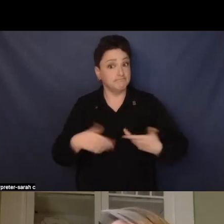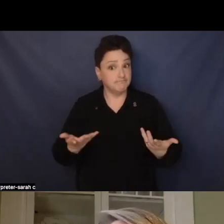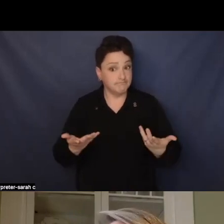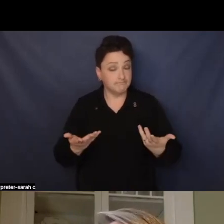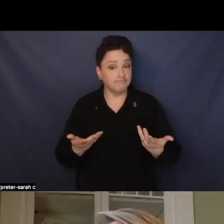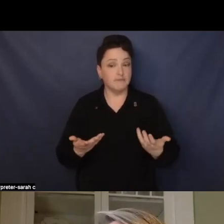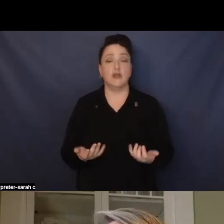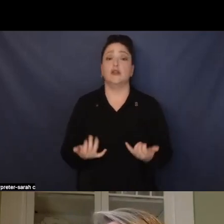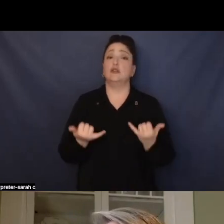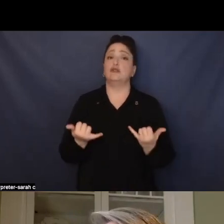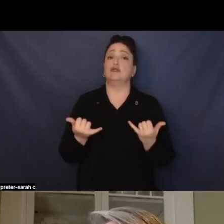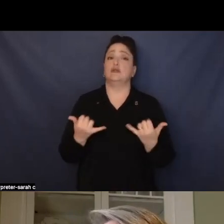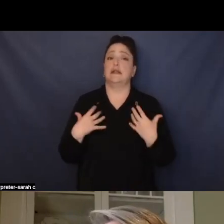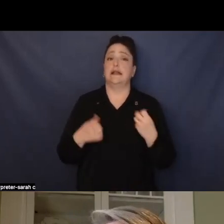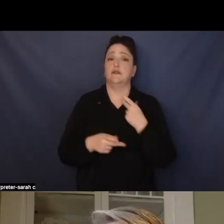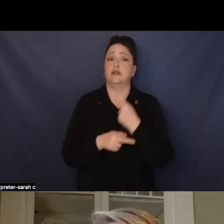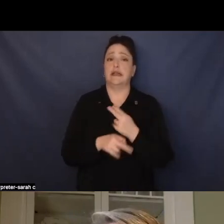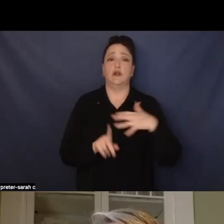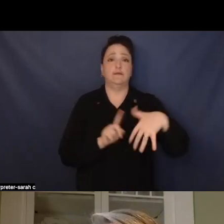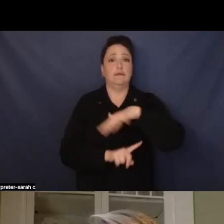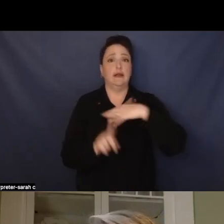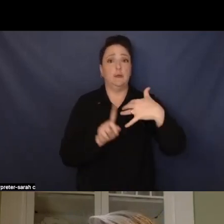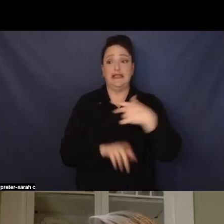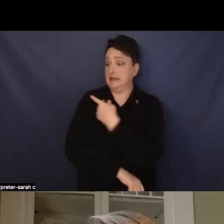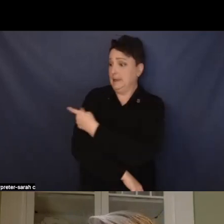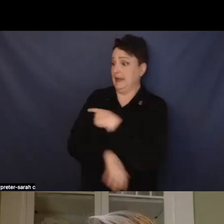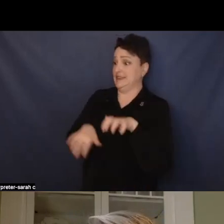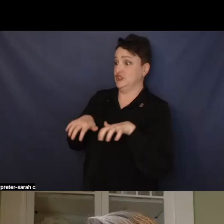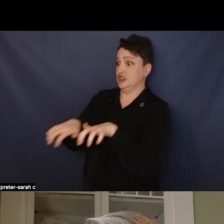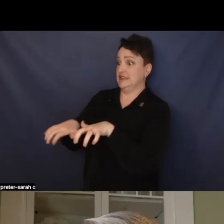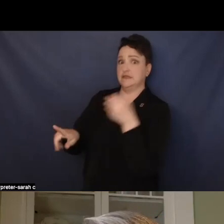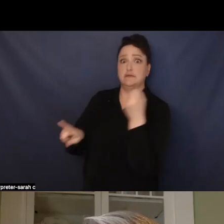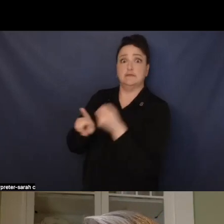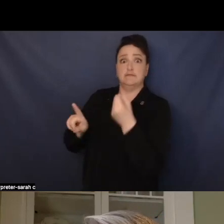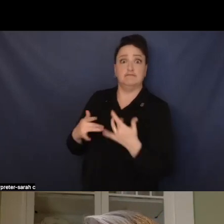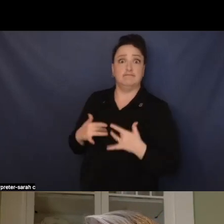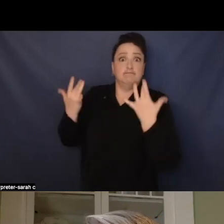healthcare environment on patients. I am an immunocompromised person so I can speak from